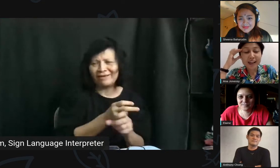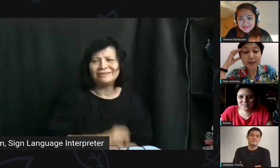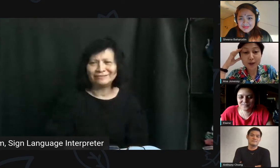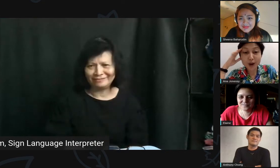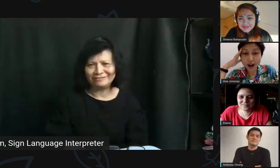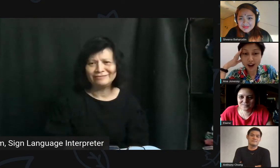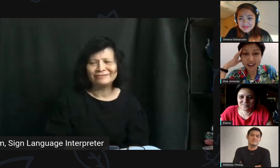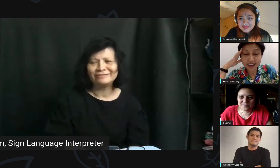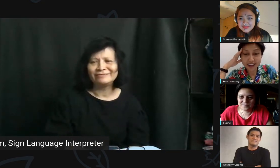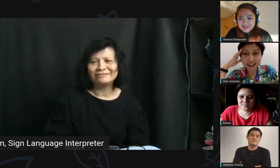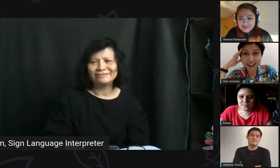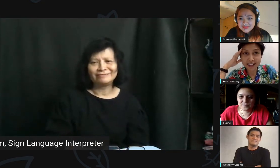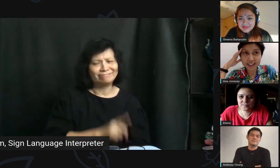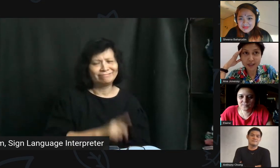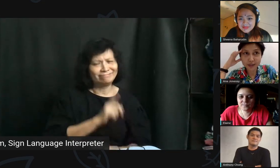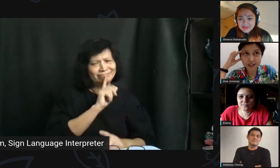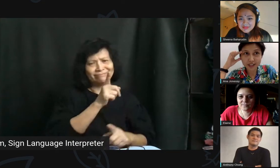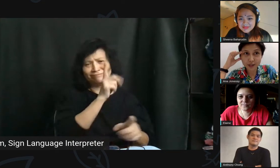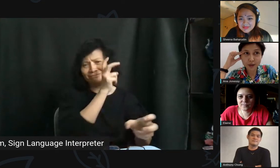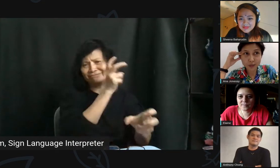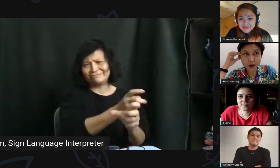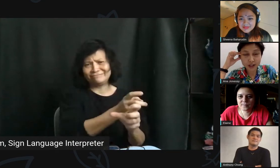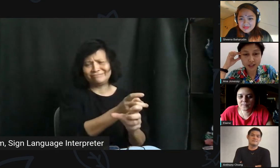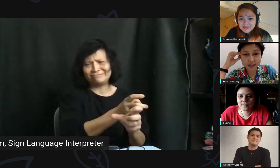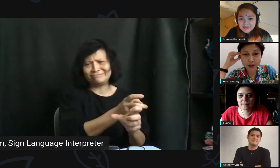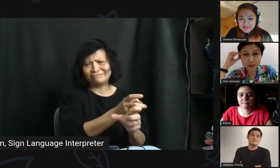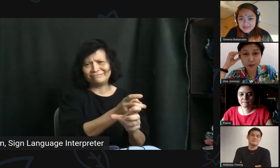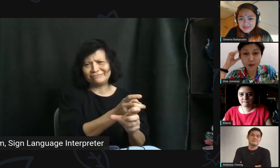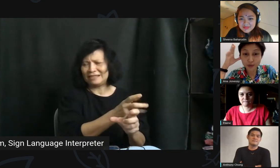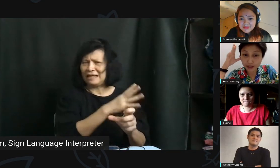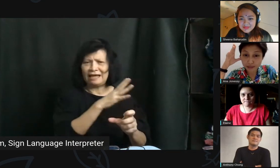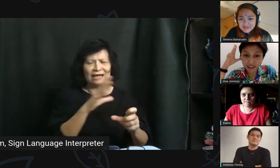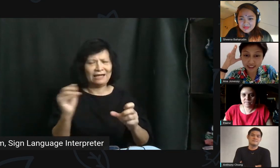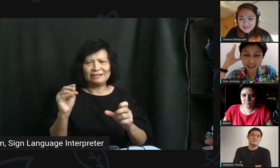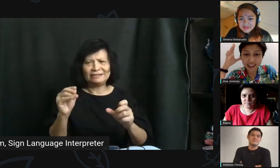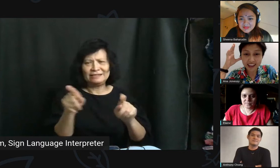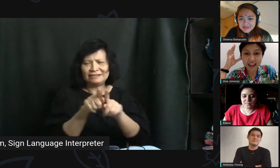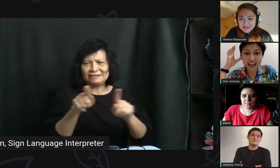It was so hard and I guess it was equal parts overwhelming